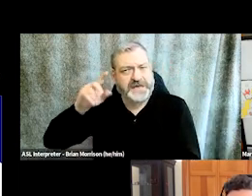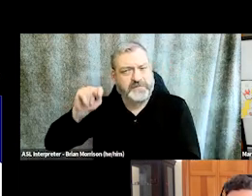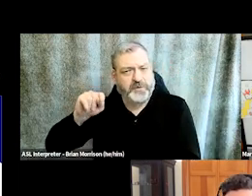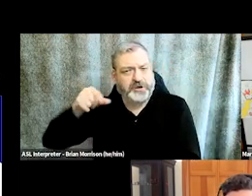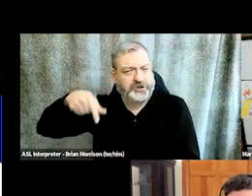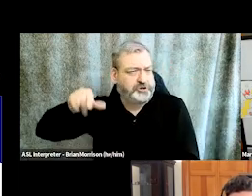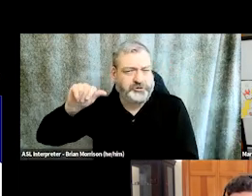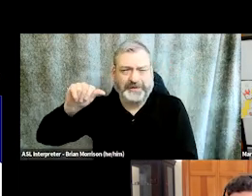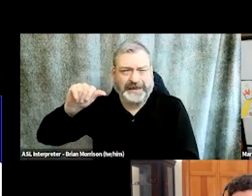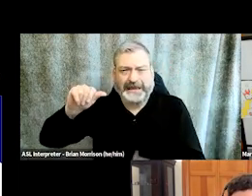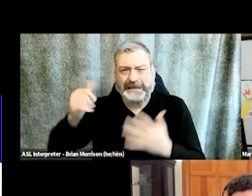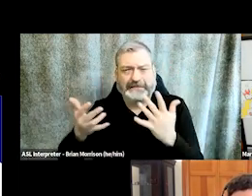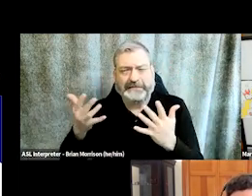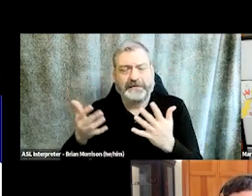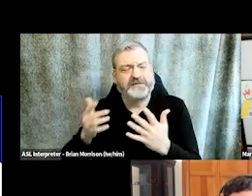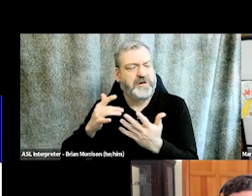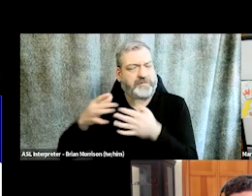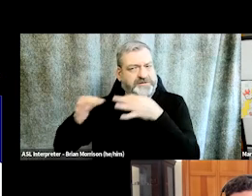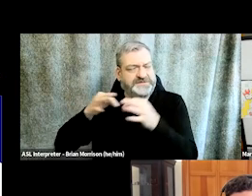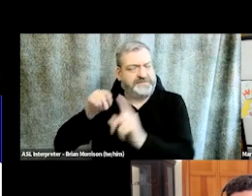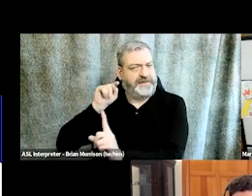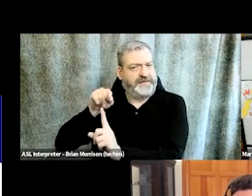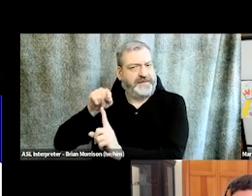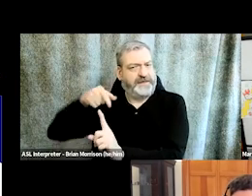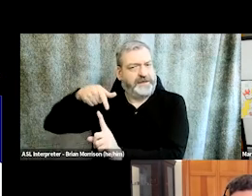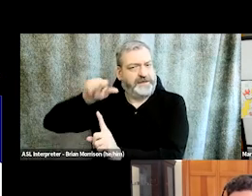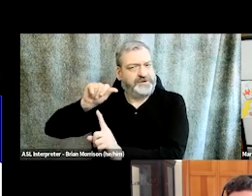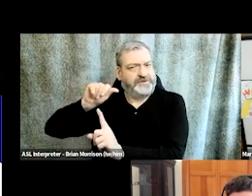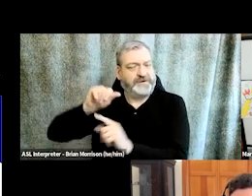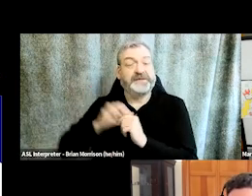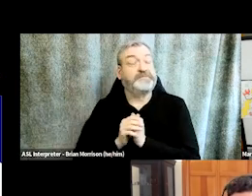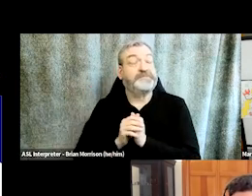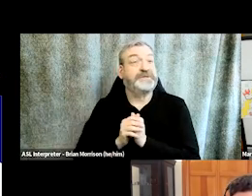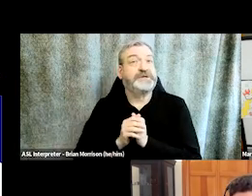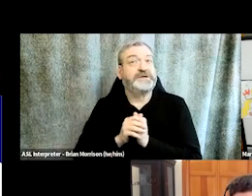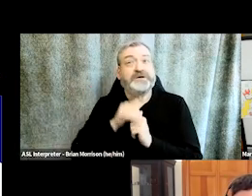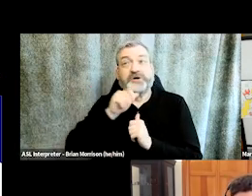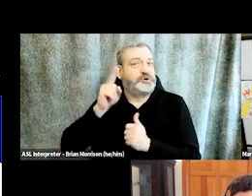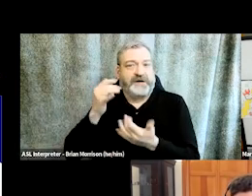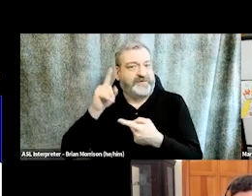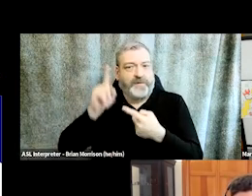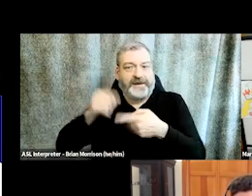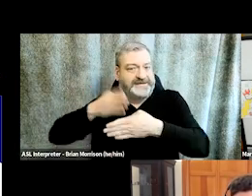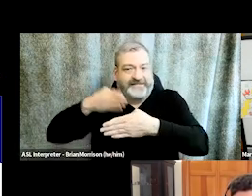And I just wanted to touch on that because I think it's a really important point. You don't have to wait till the very end to test your work.